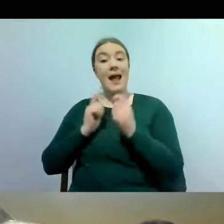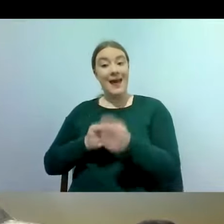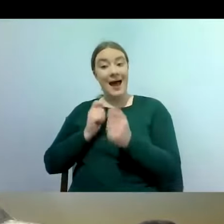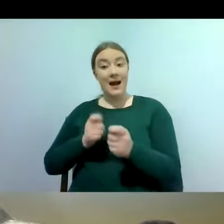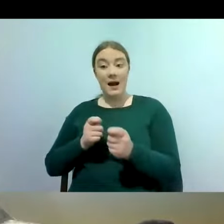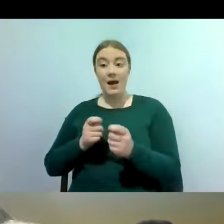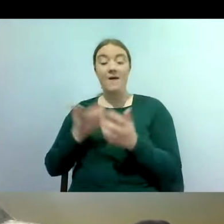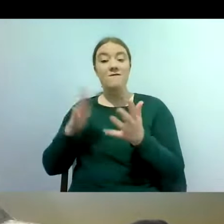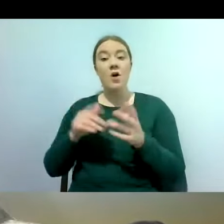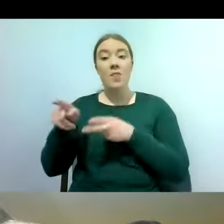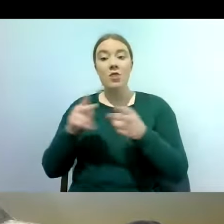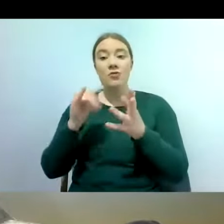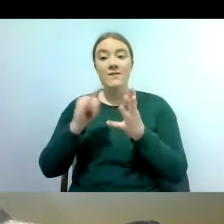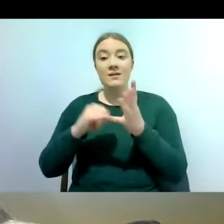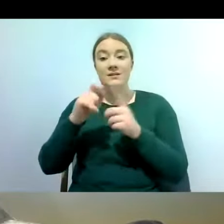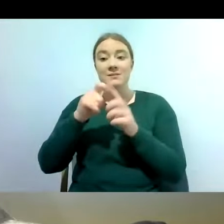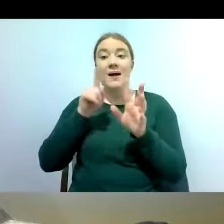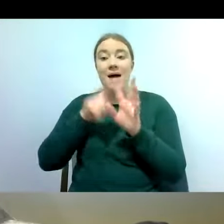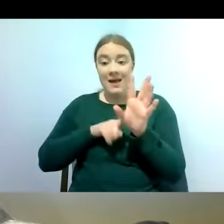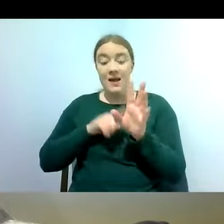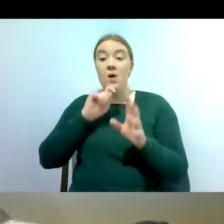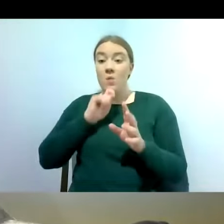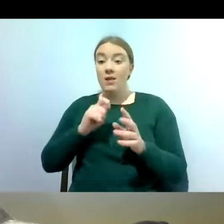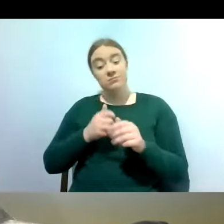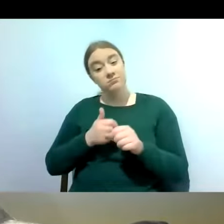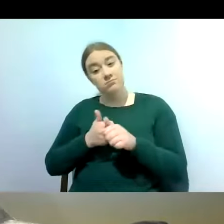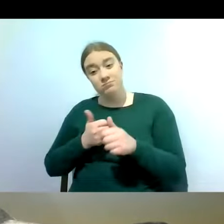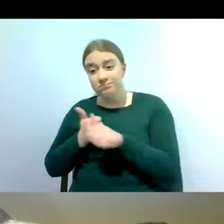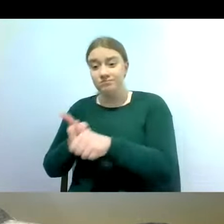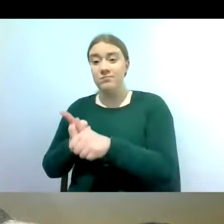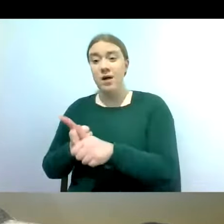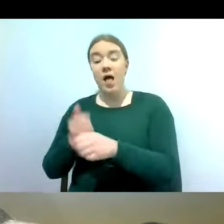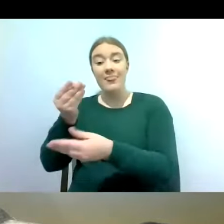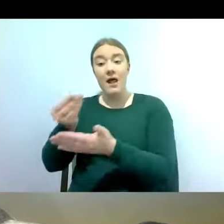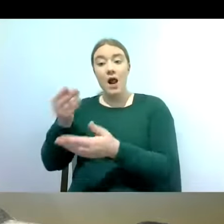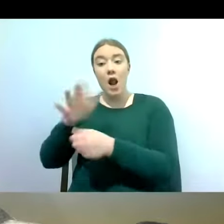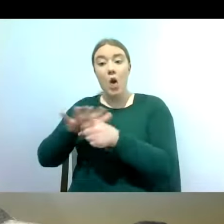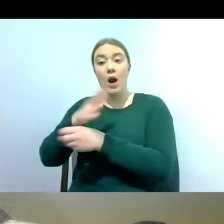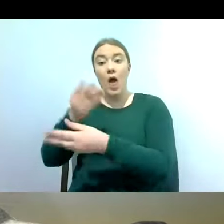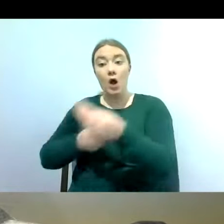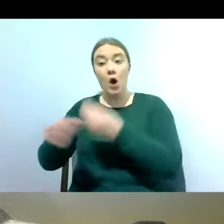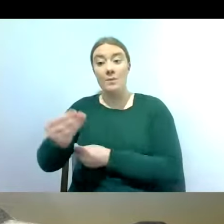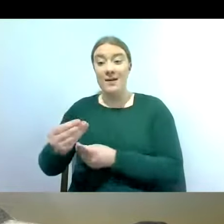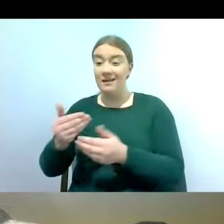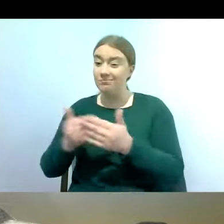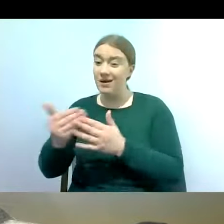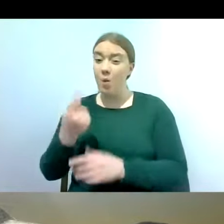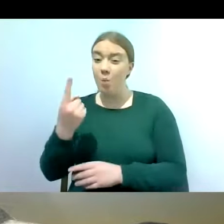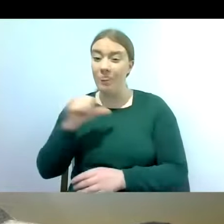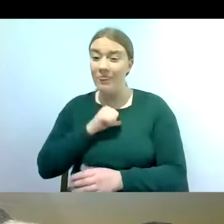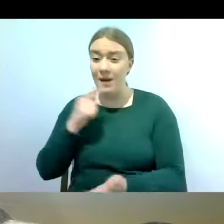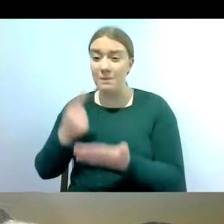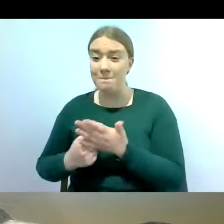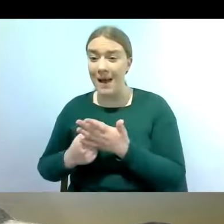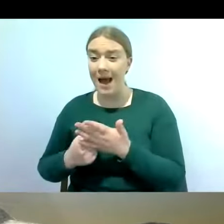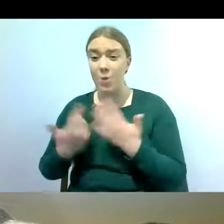would contribute nearly a thousand pounds to local economies when we think about migratory fish we we